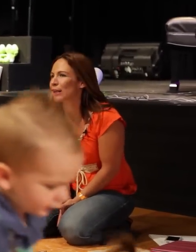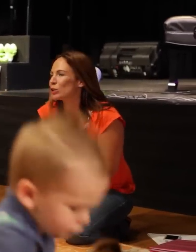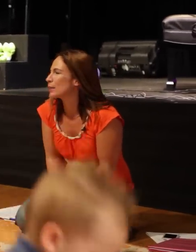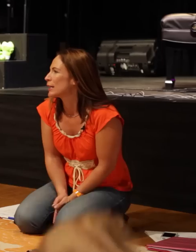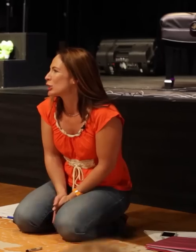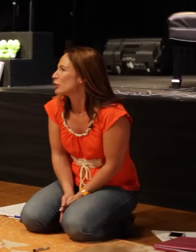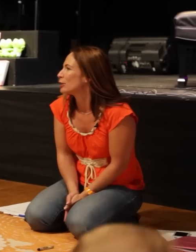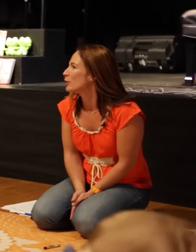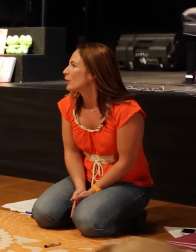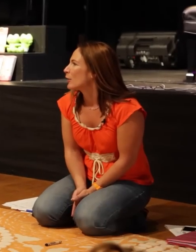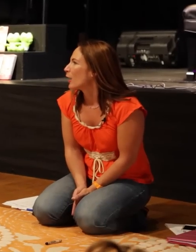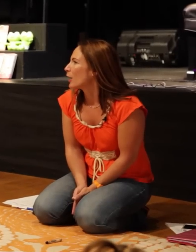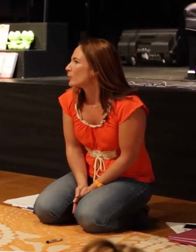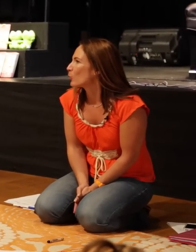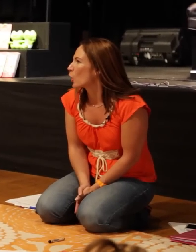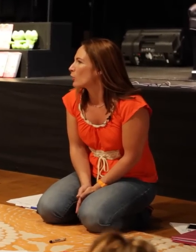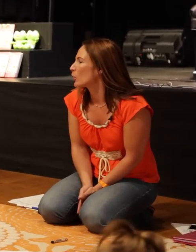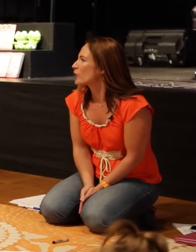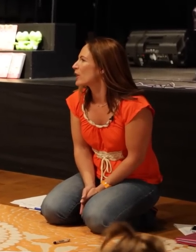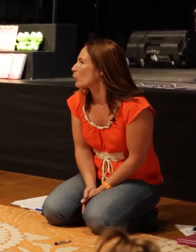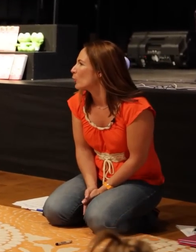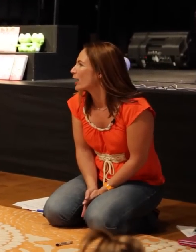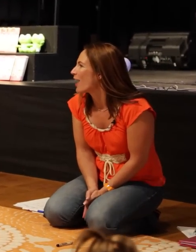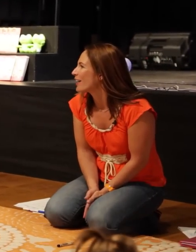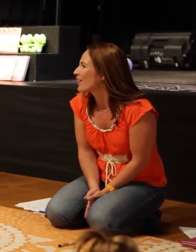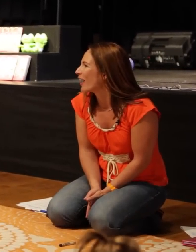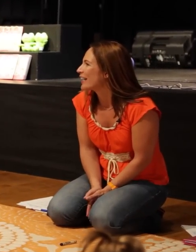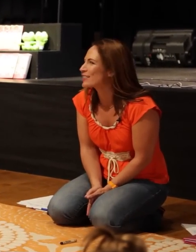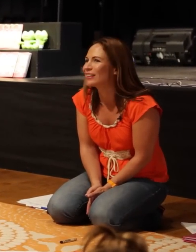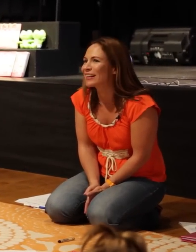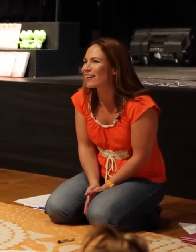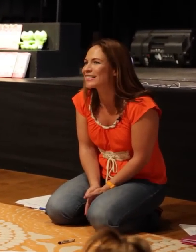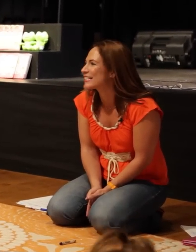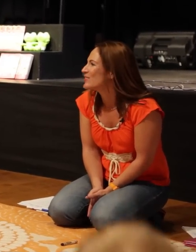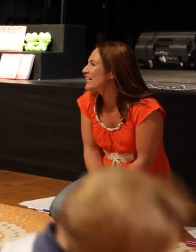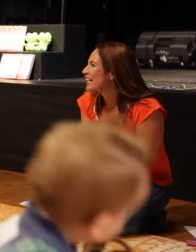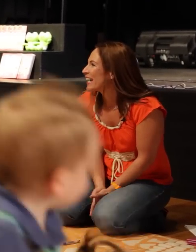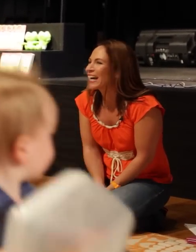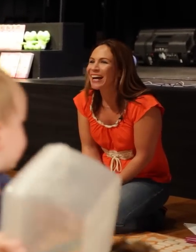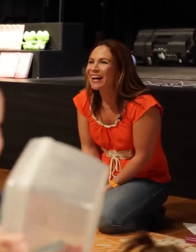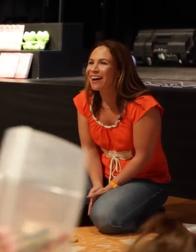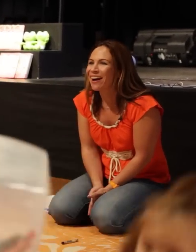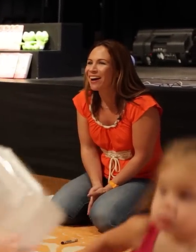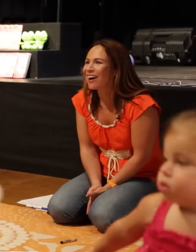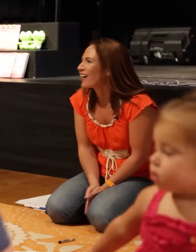They can do what they need to do and we're in the same room. We've got it. So Lydia has autism. She's five and she's nonverbal,